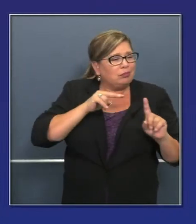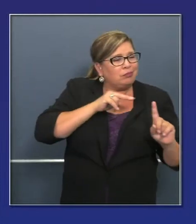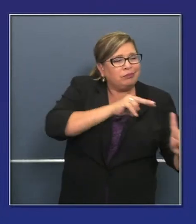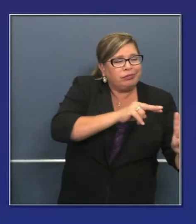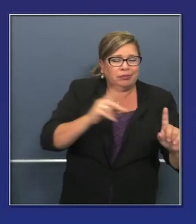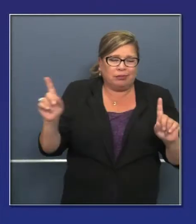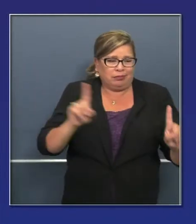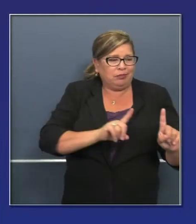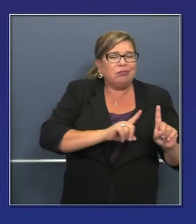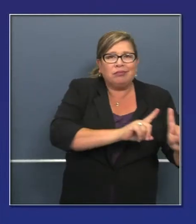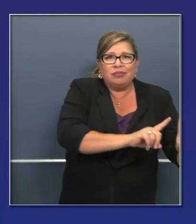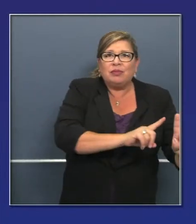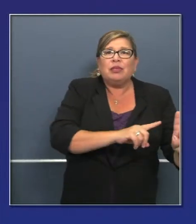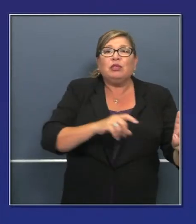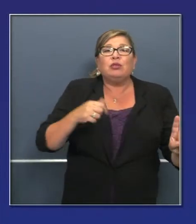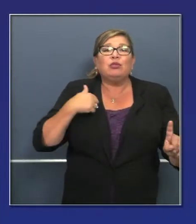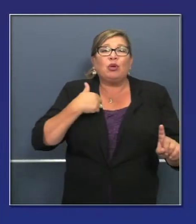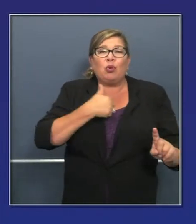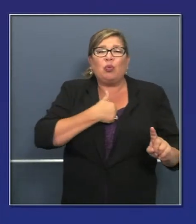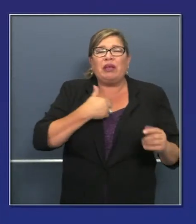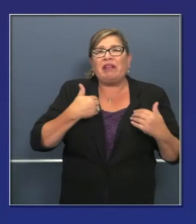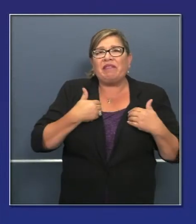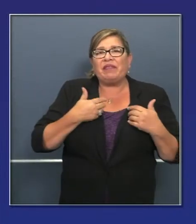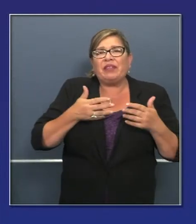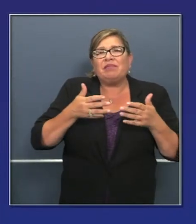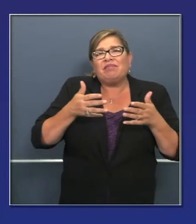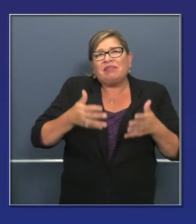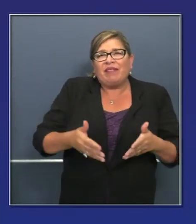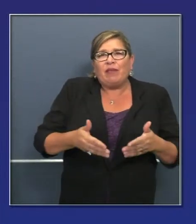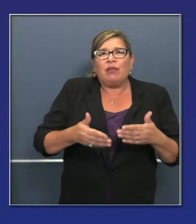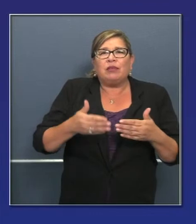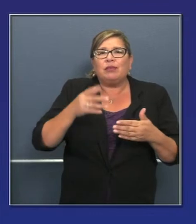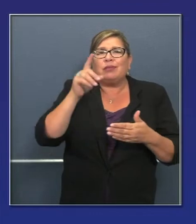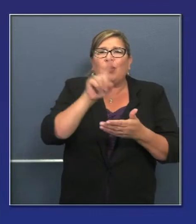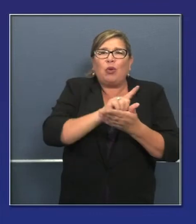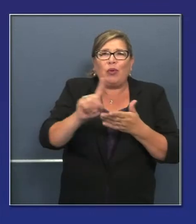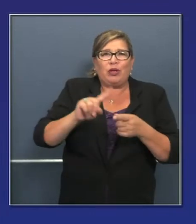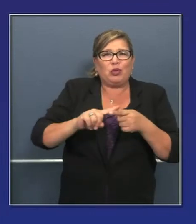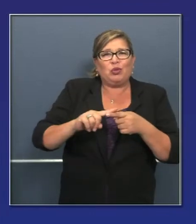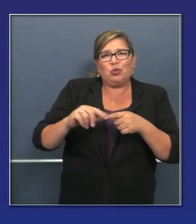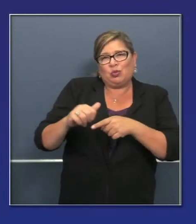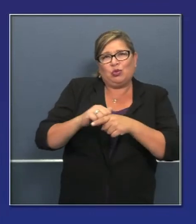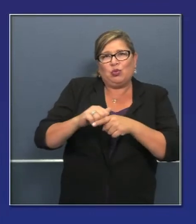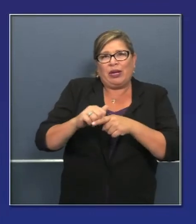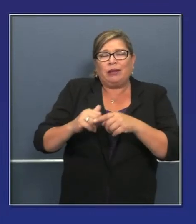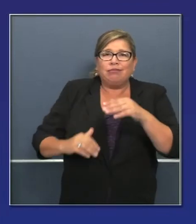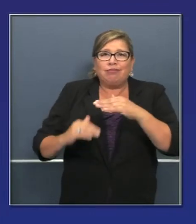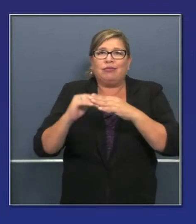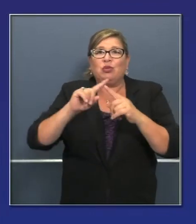a week or so more of training to do but we'll get a cohort that's close to that number get them into